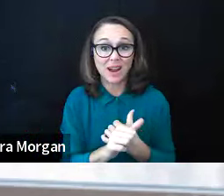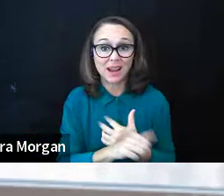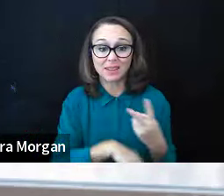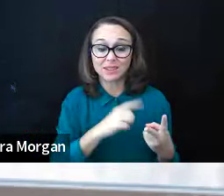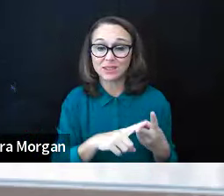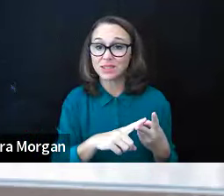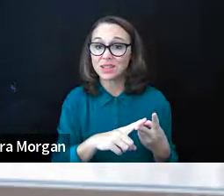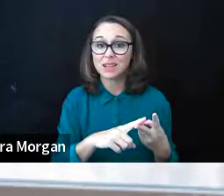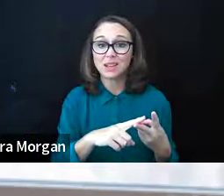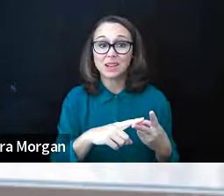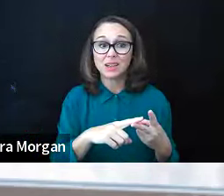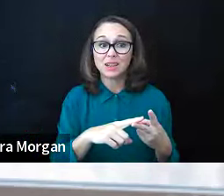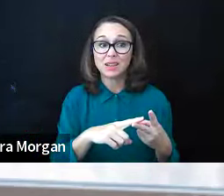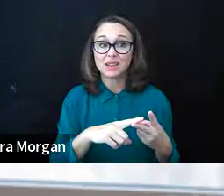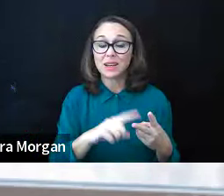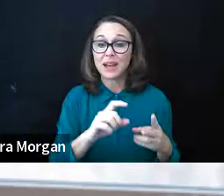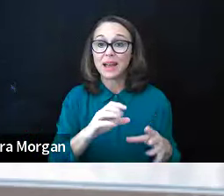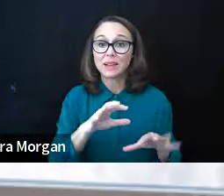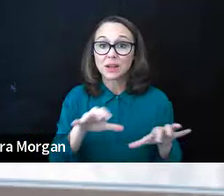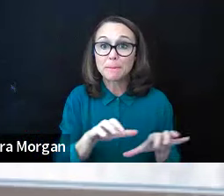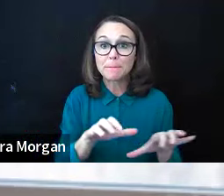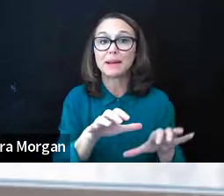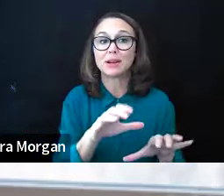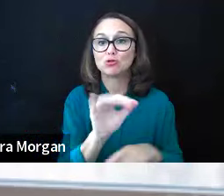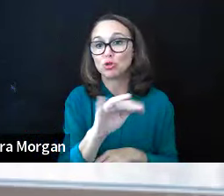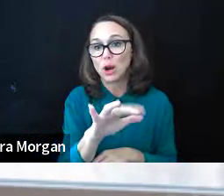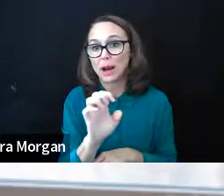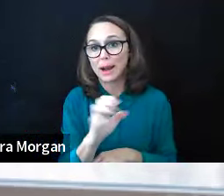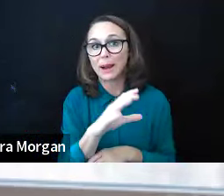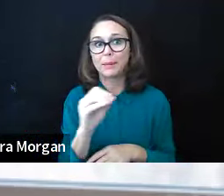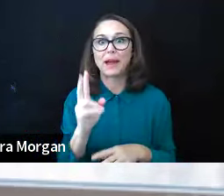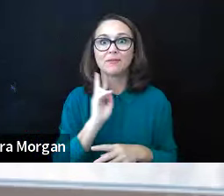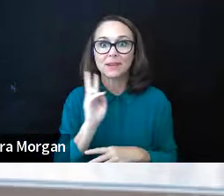and have also been shown to reduce peer violence, weapon carrying, and substance